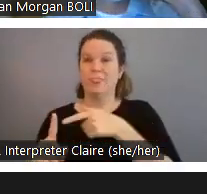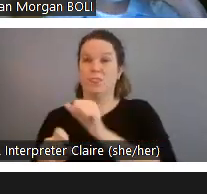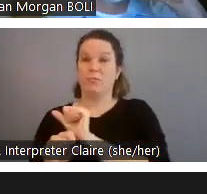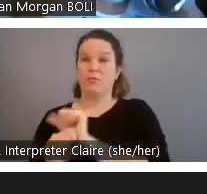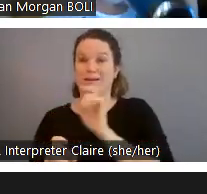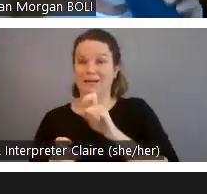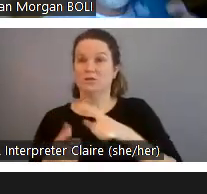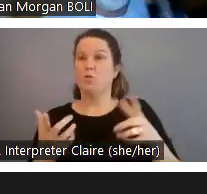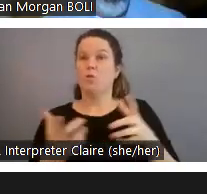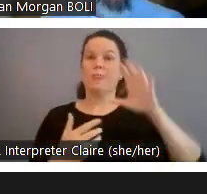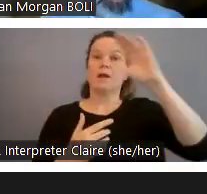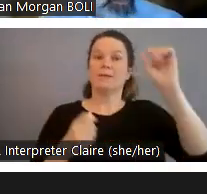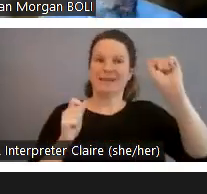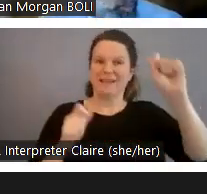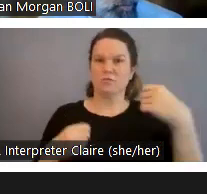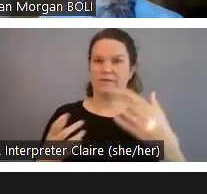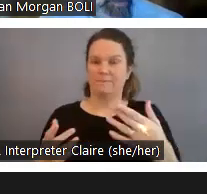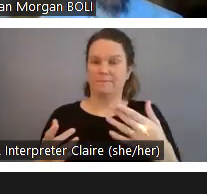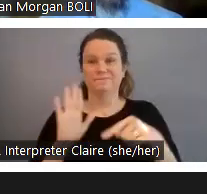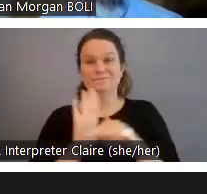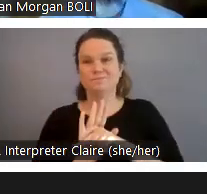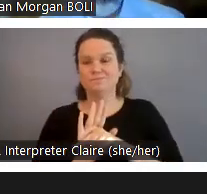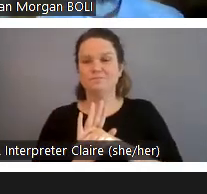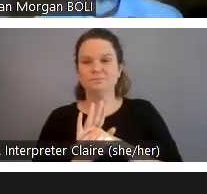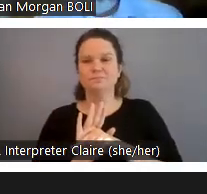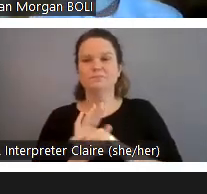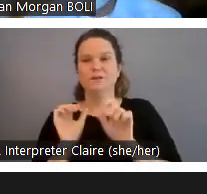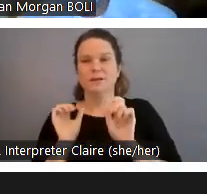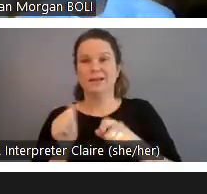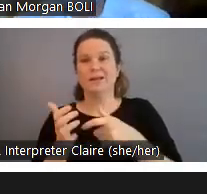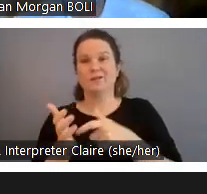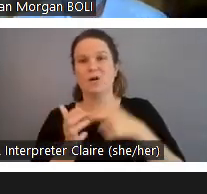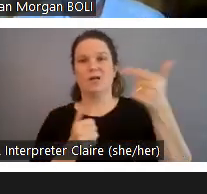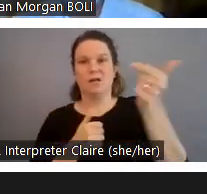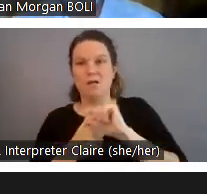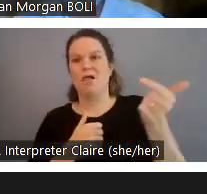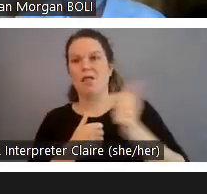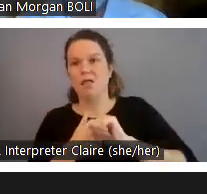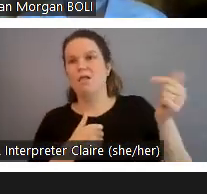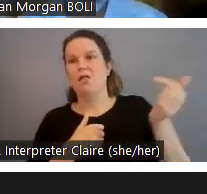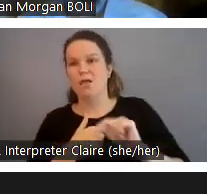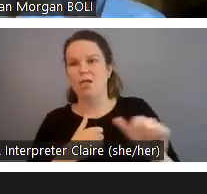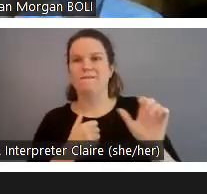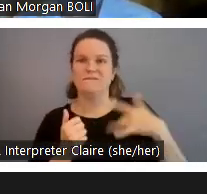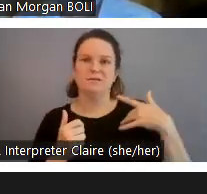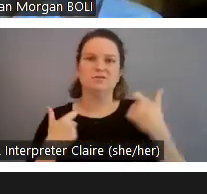employer can provide. The downside is it can be a lot of back-and-forth, back-and-